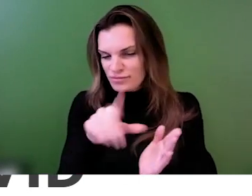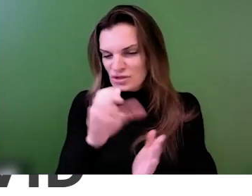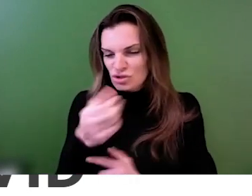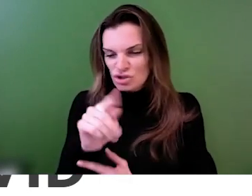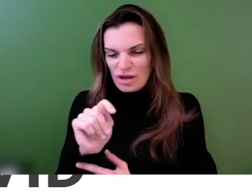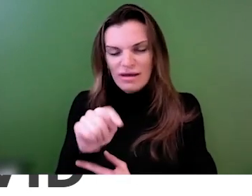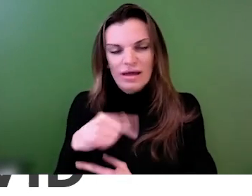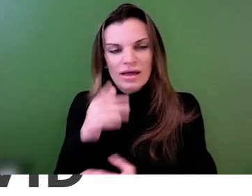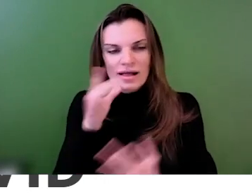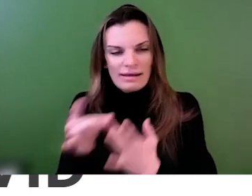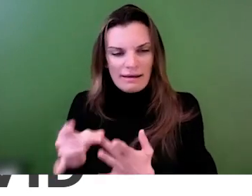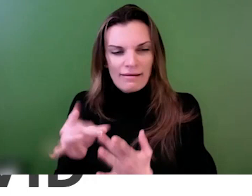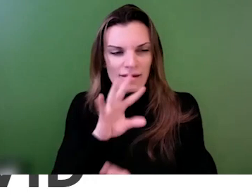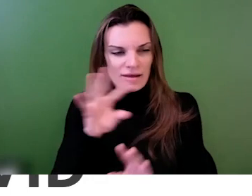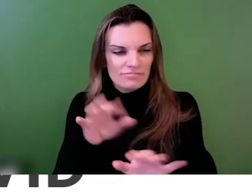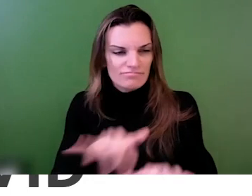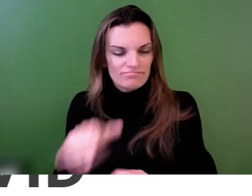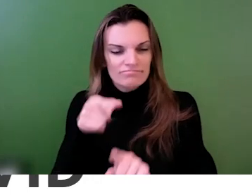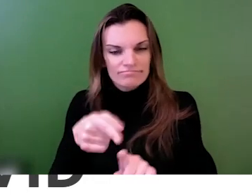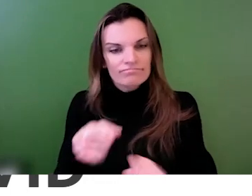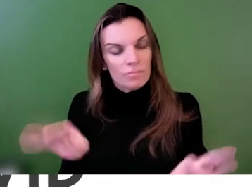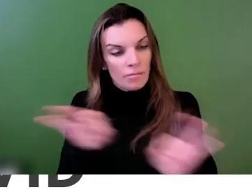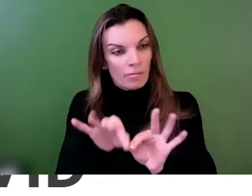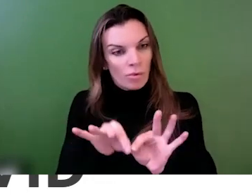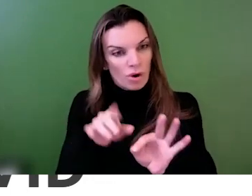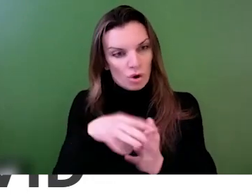this is really crucial to learn how to do. It's very different